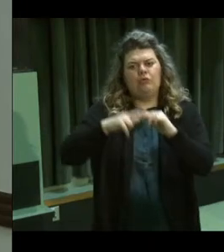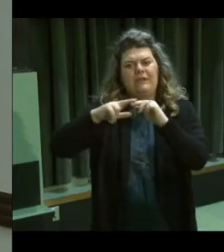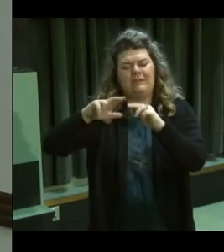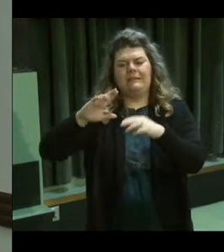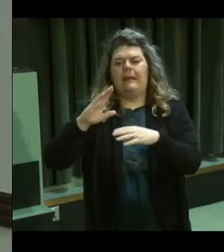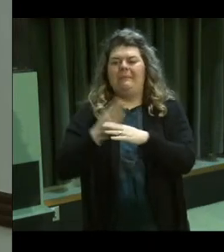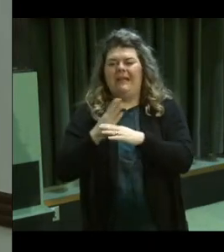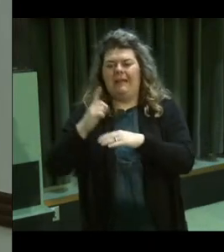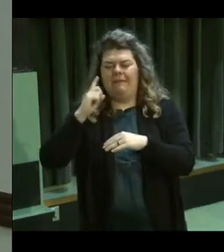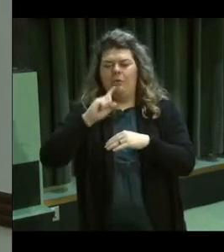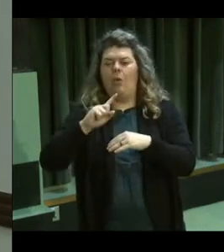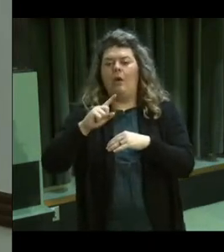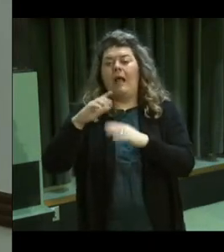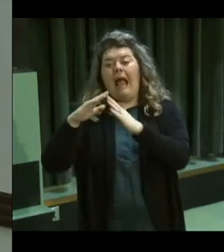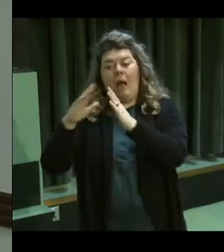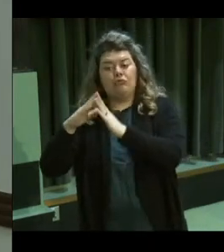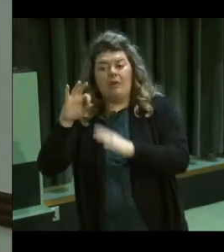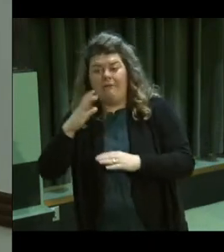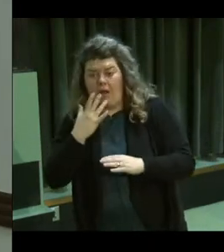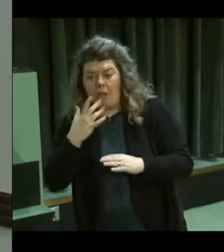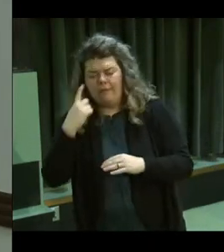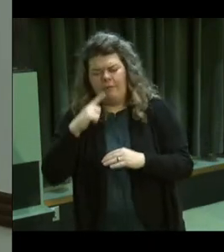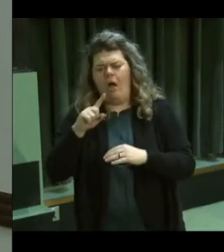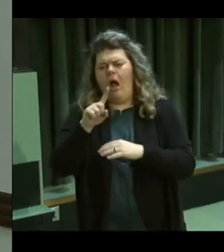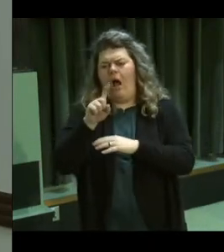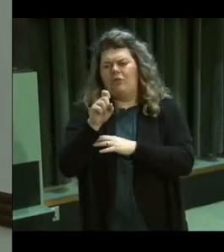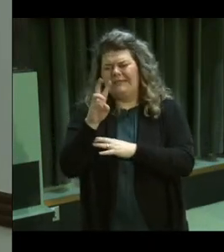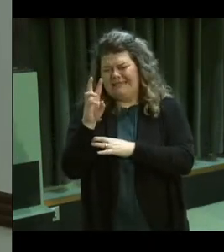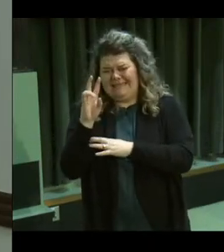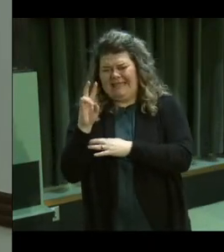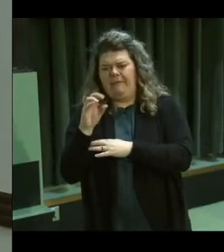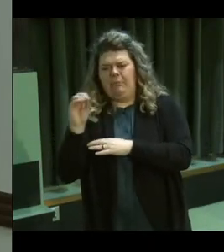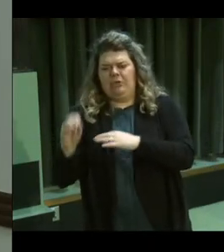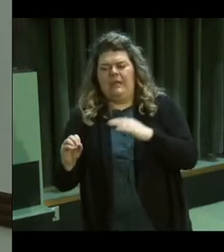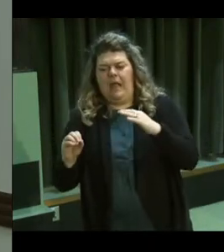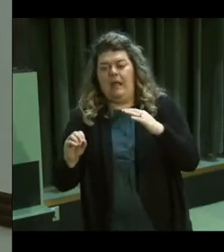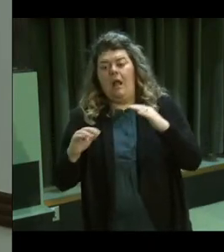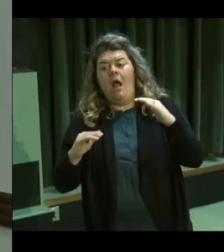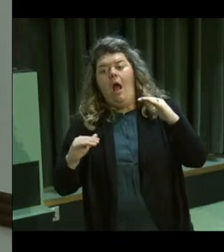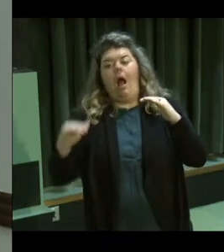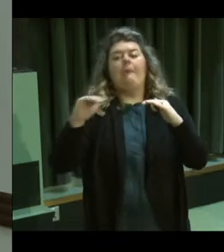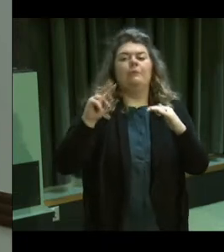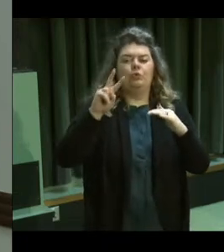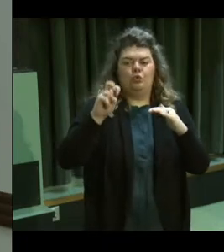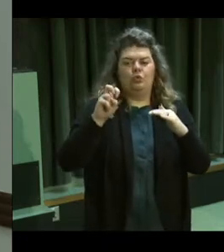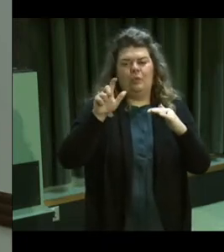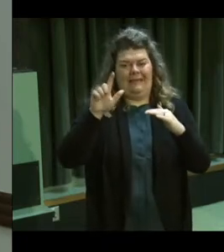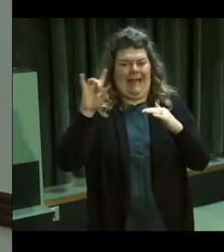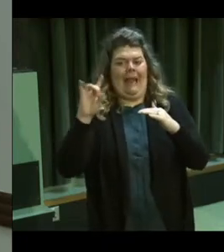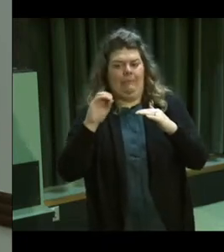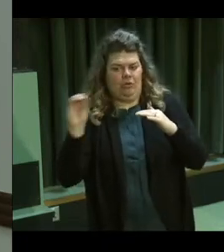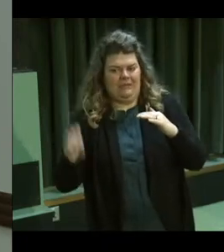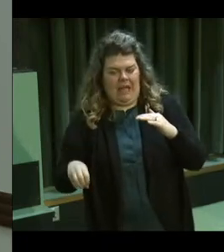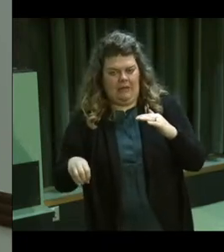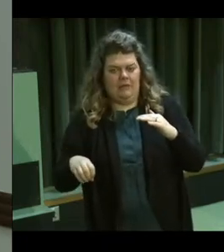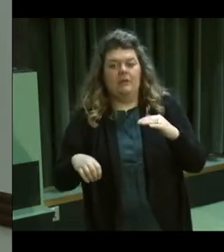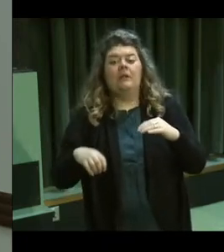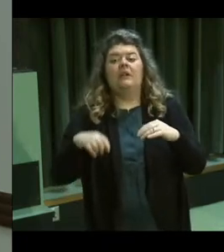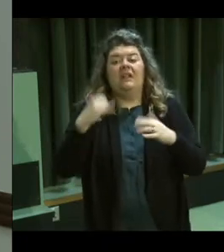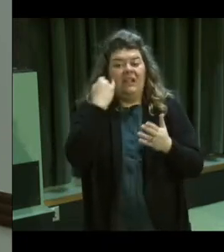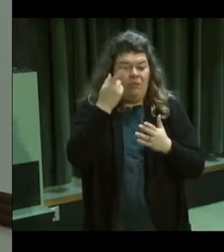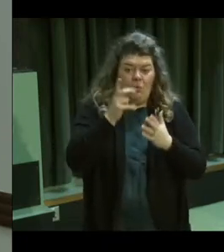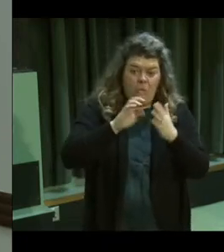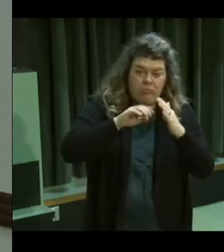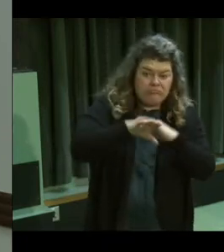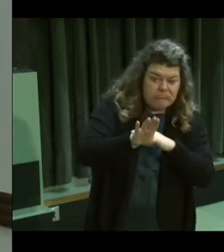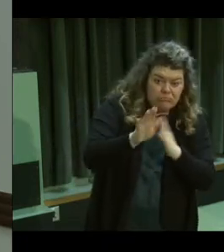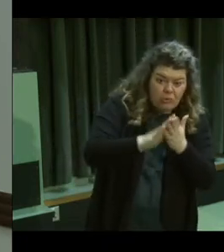median wealth for households of